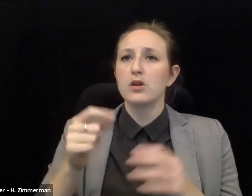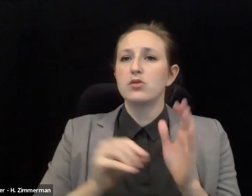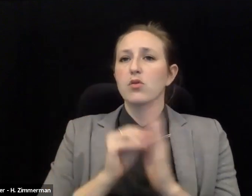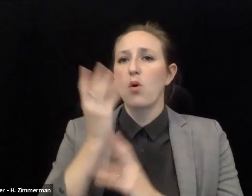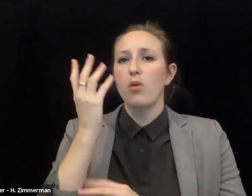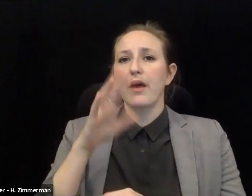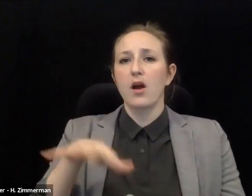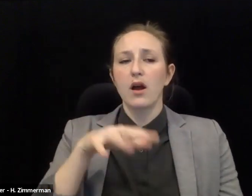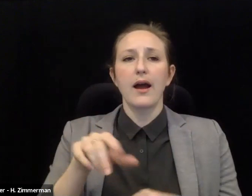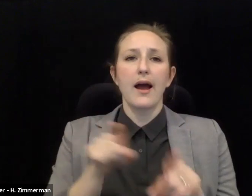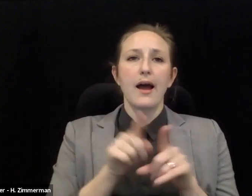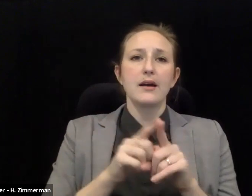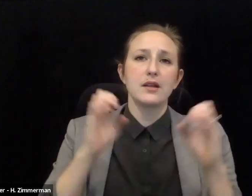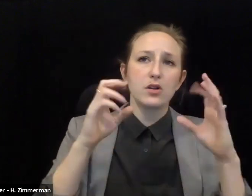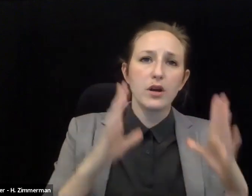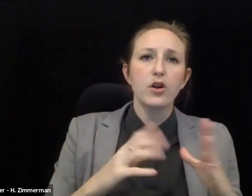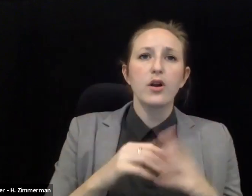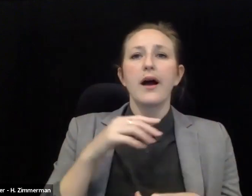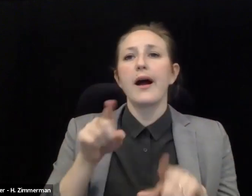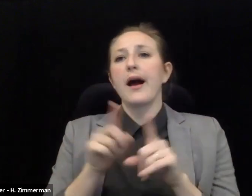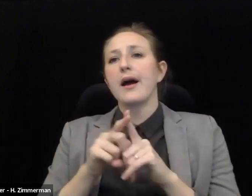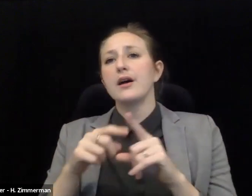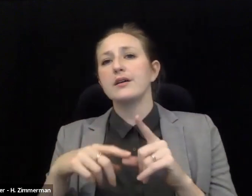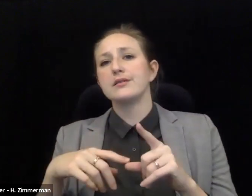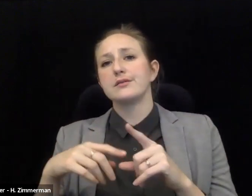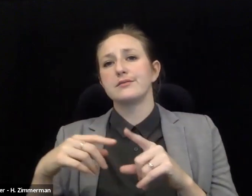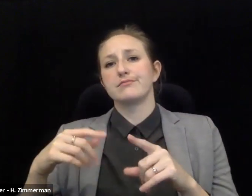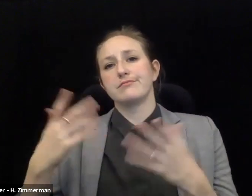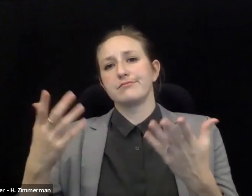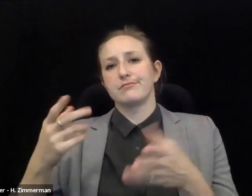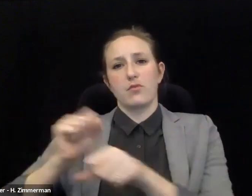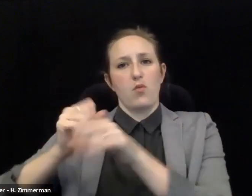educators as practitioners. So really keeping abreast of trends templates